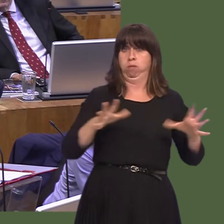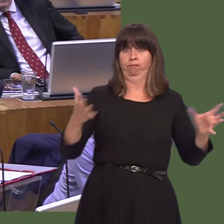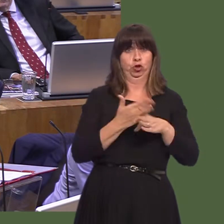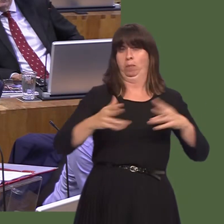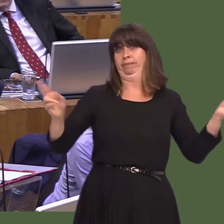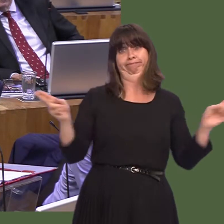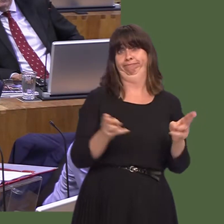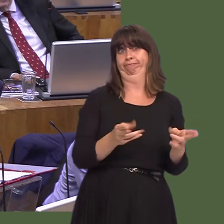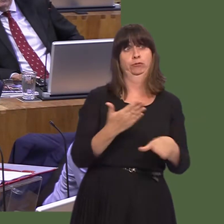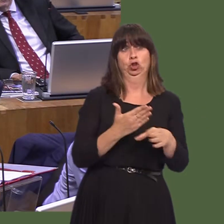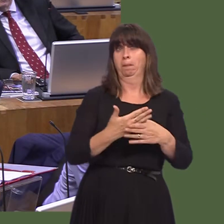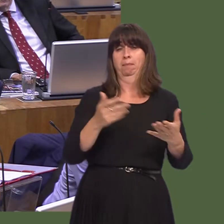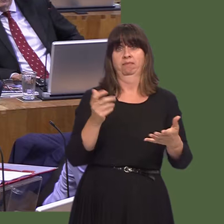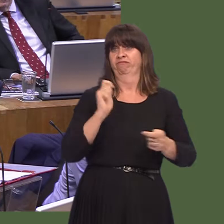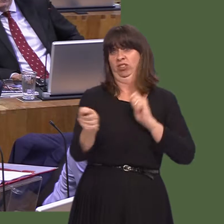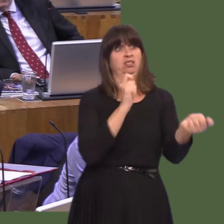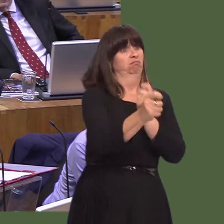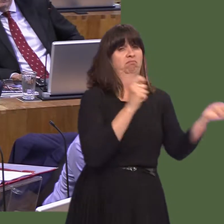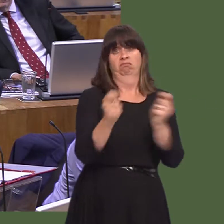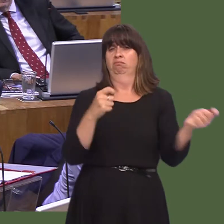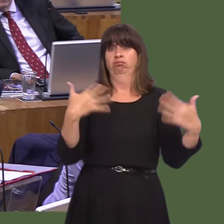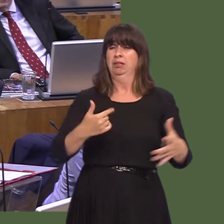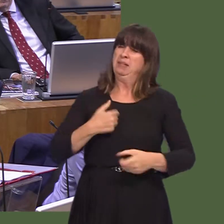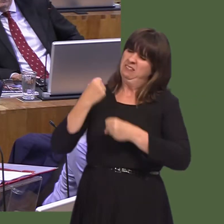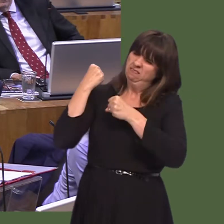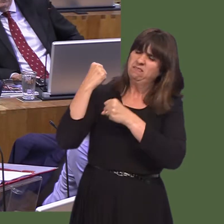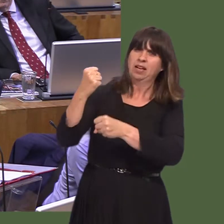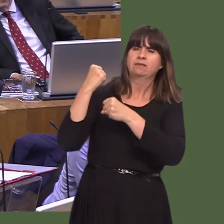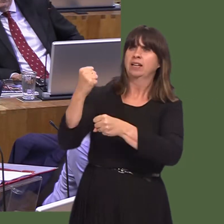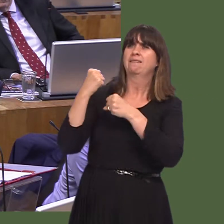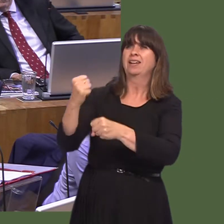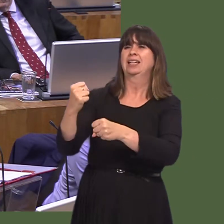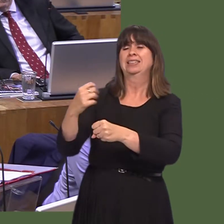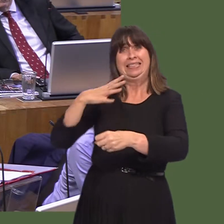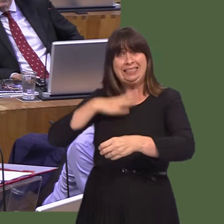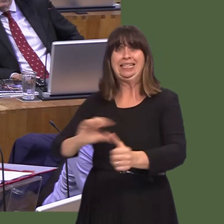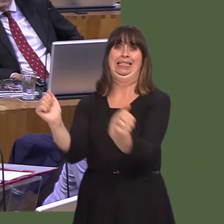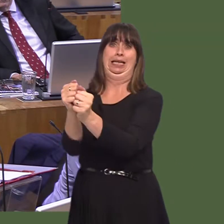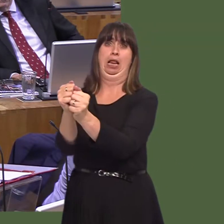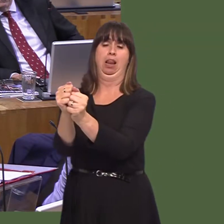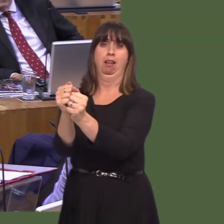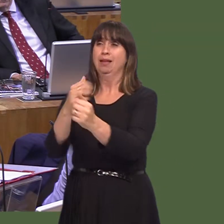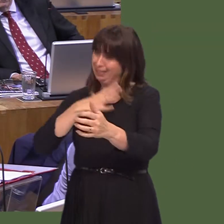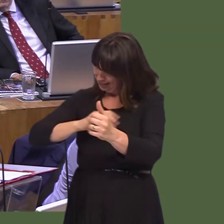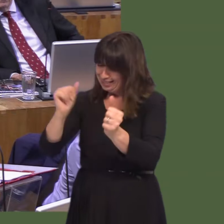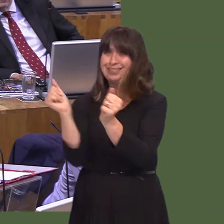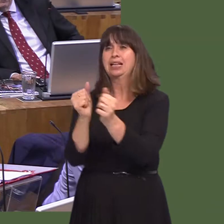investment. There is no question about that, which is why I have fought tooth and nail against a 'no deal' Brexit. That does not mean, of course, that we are not doing anything in terms of preparing for